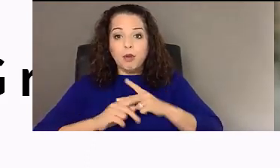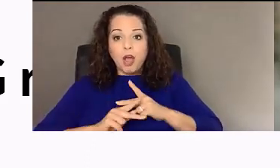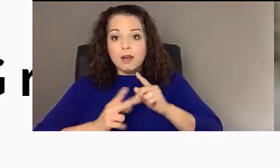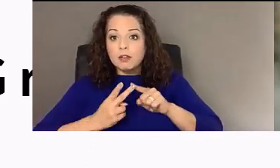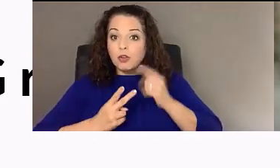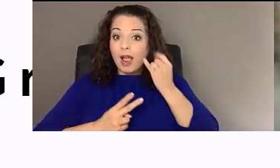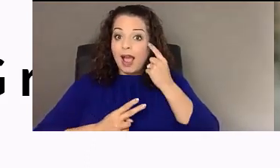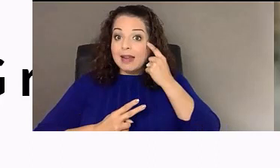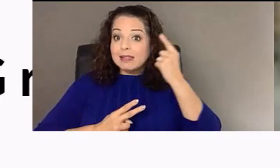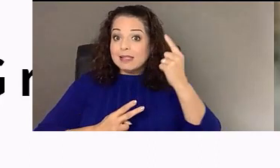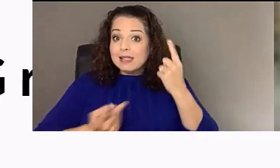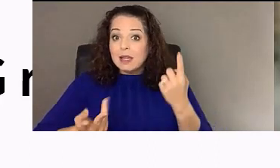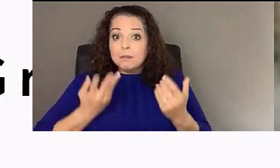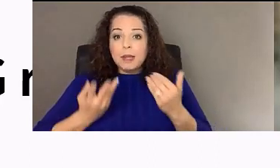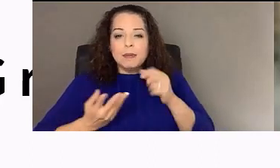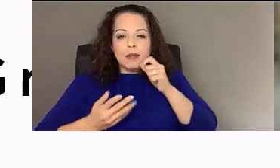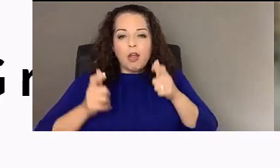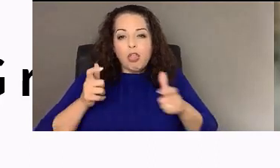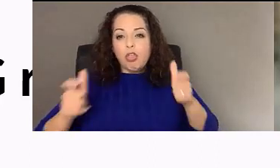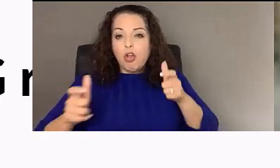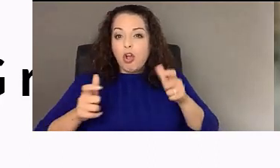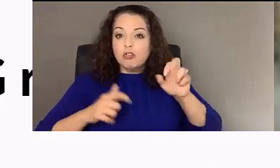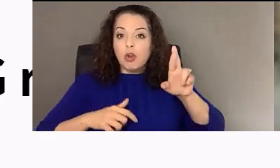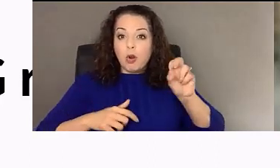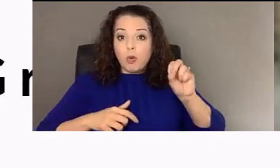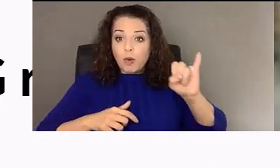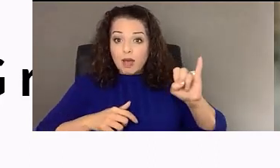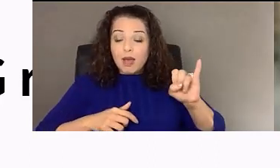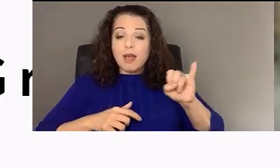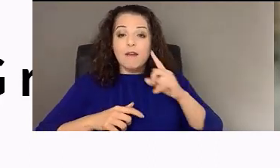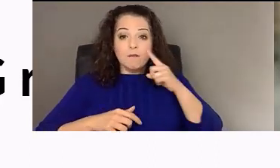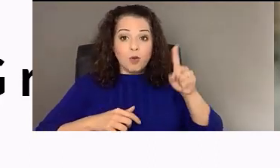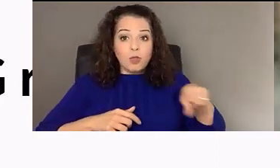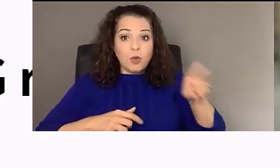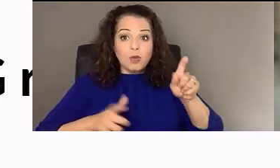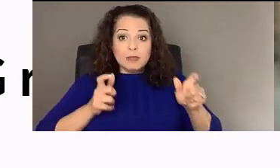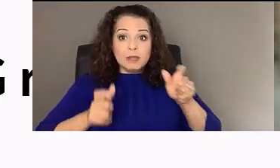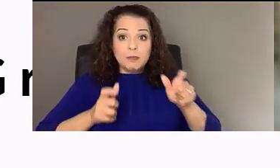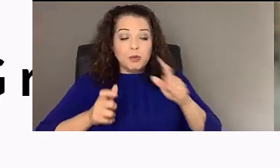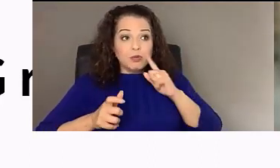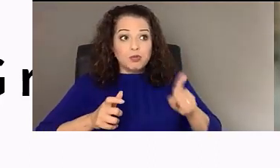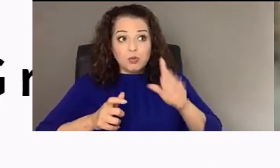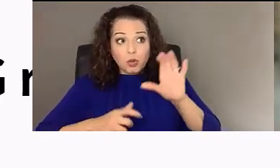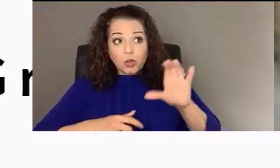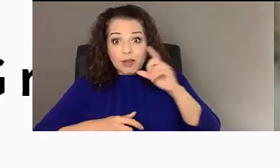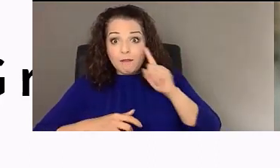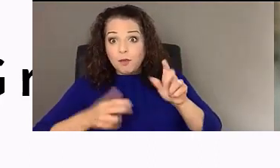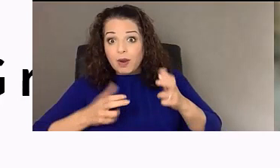be a large return on investment for those people who are looking to invest in products,